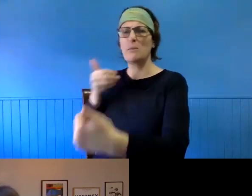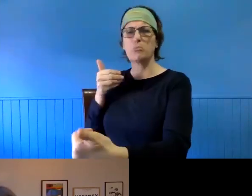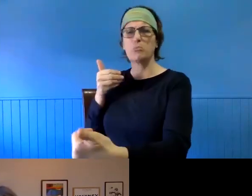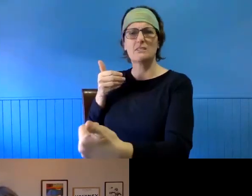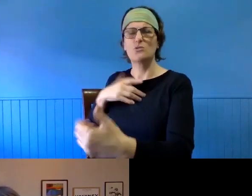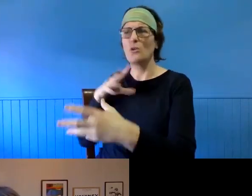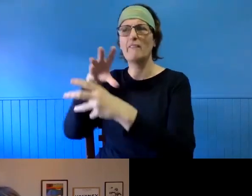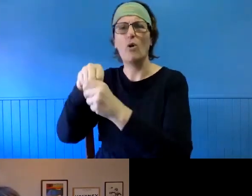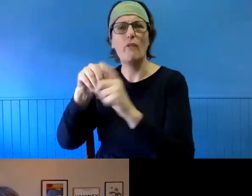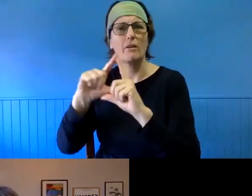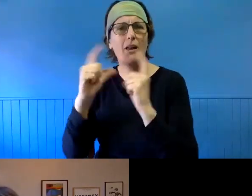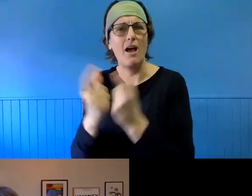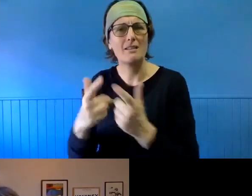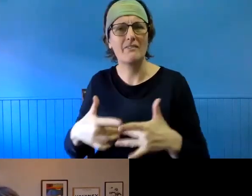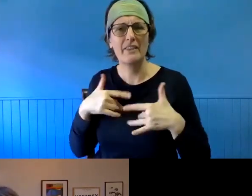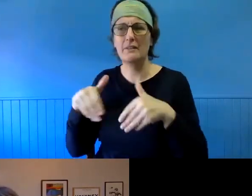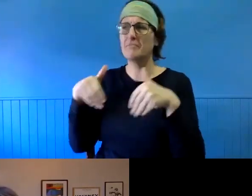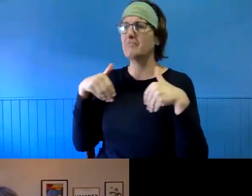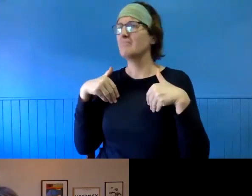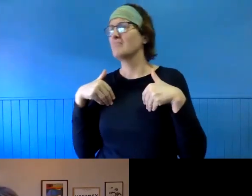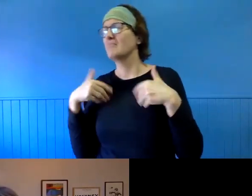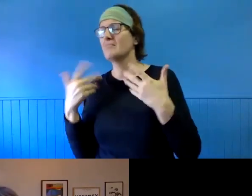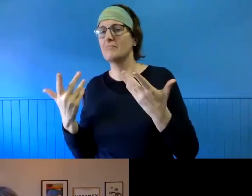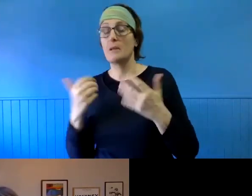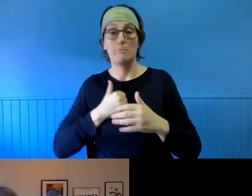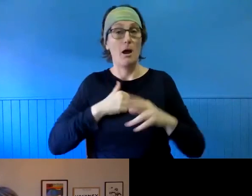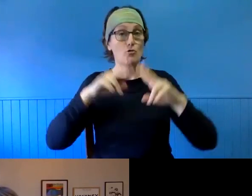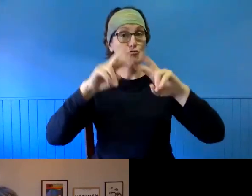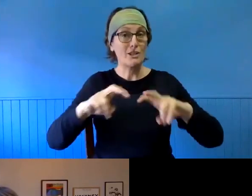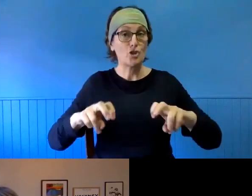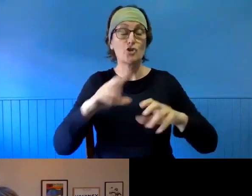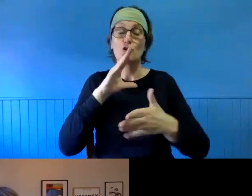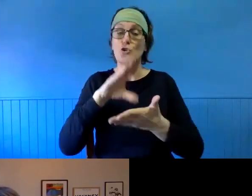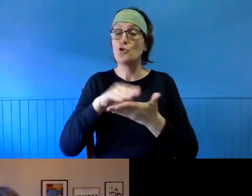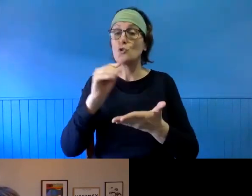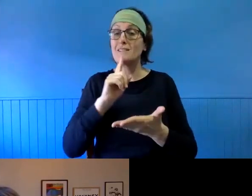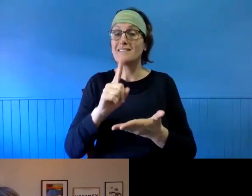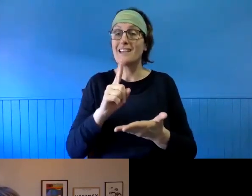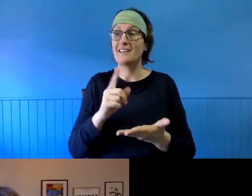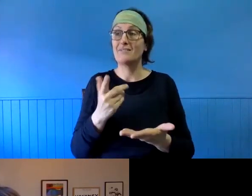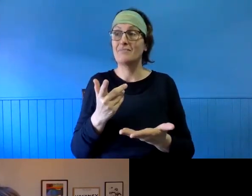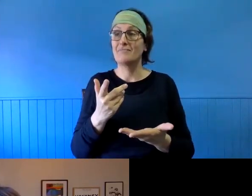Actually, I've had in my research, students have remarked that they don't - the community in the